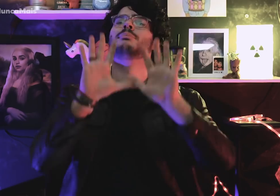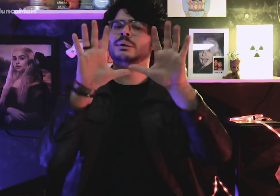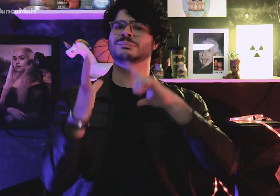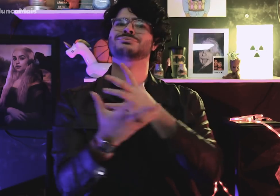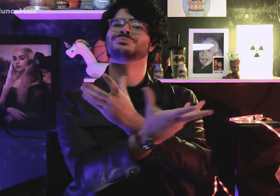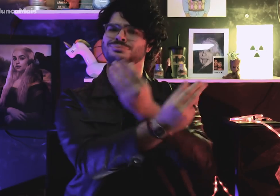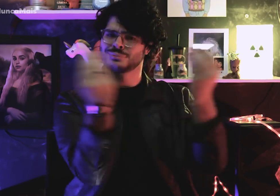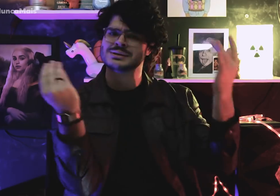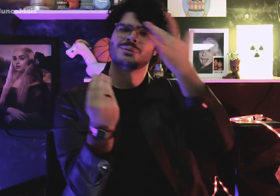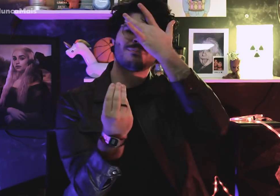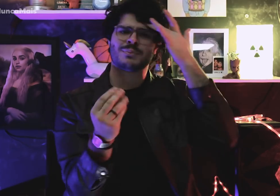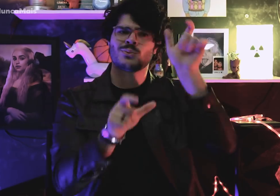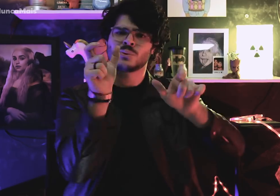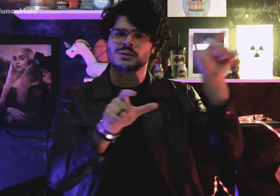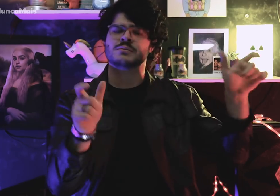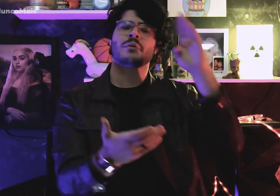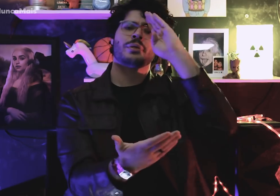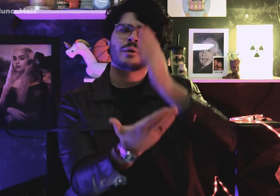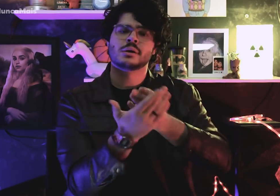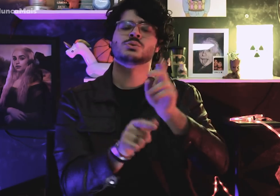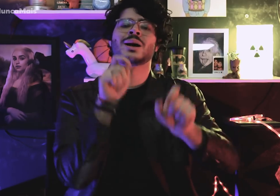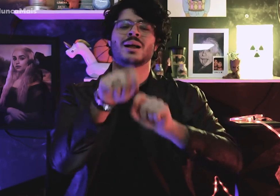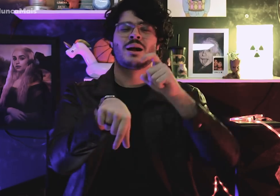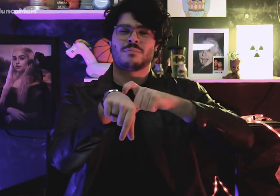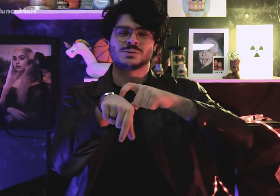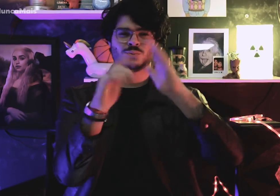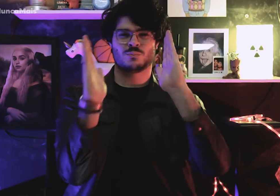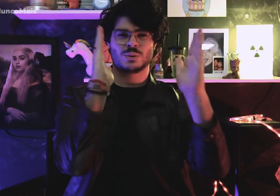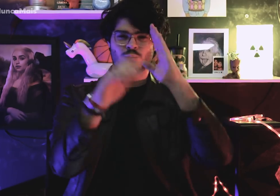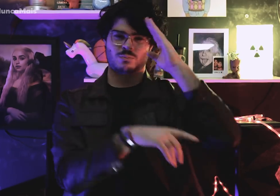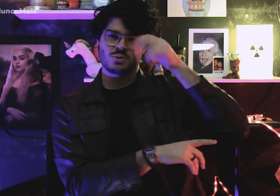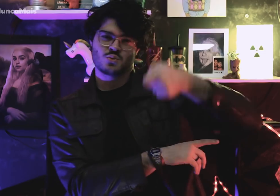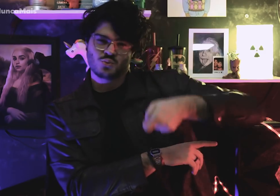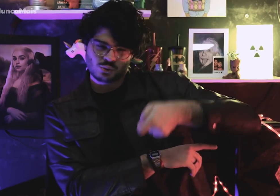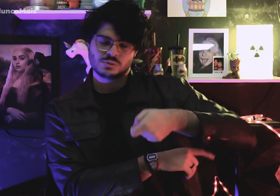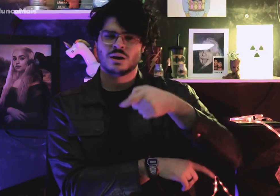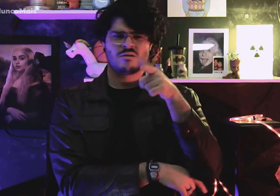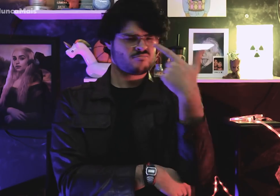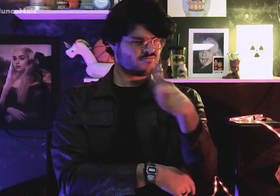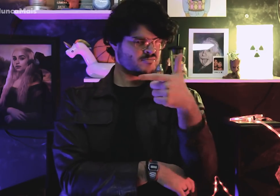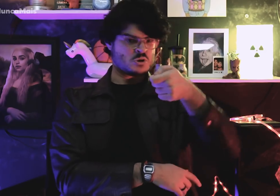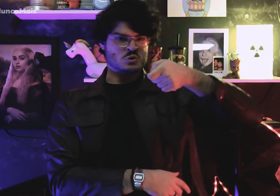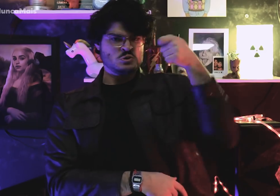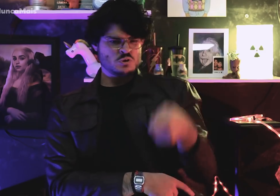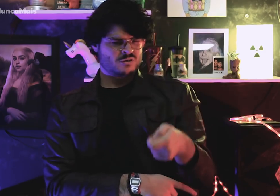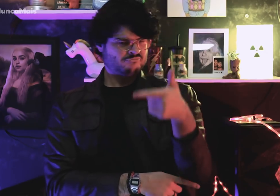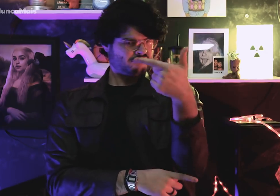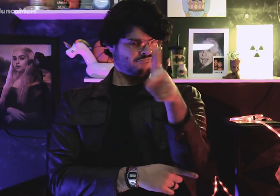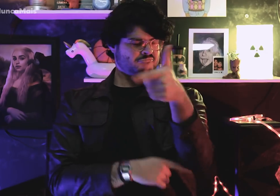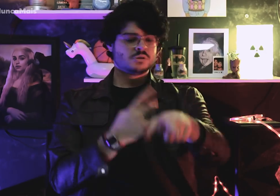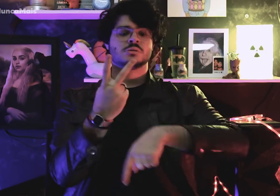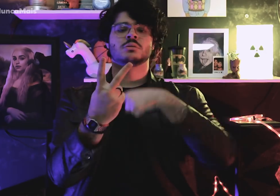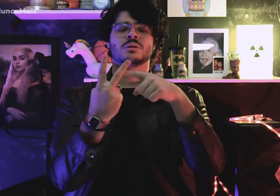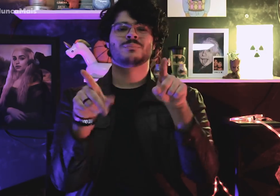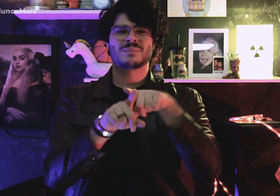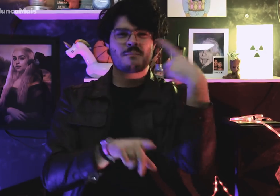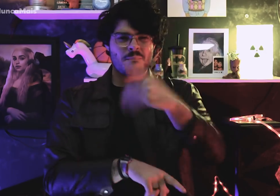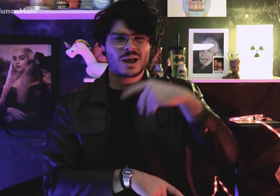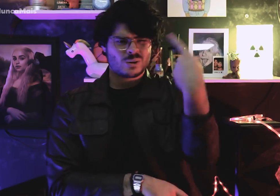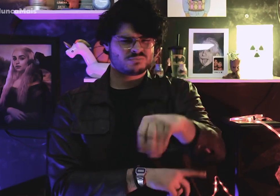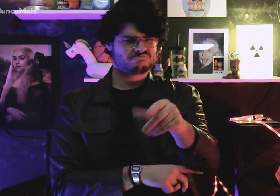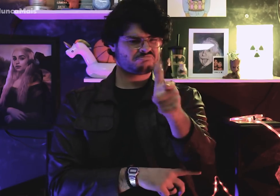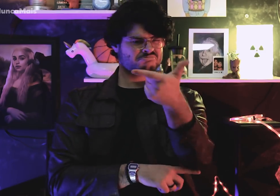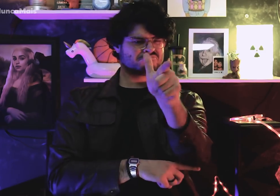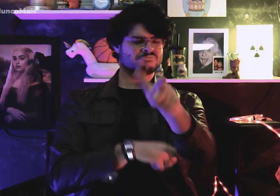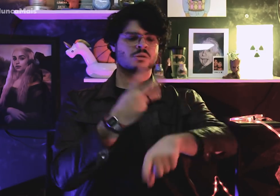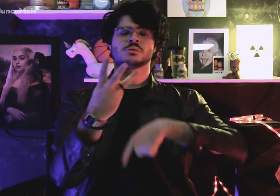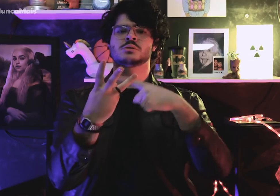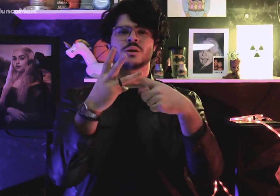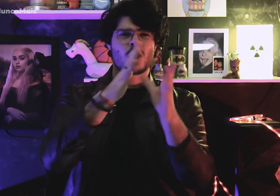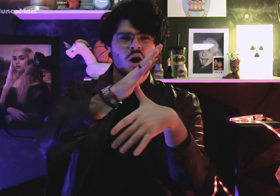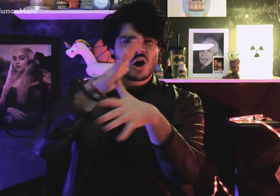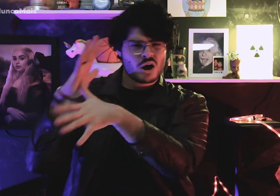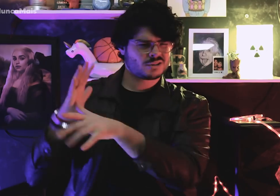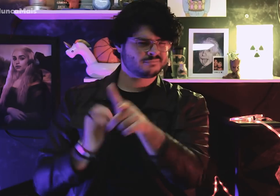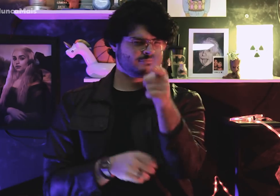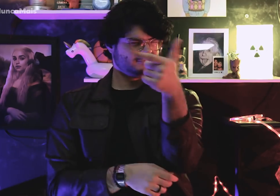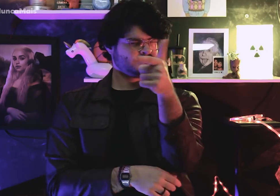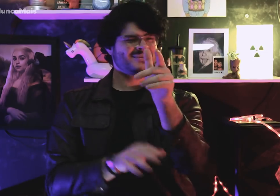Many people believed that there was no dictatorship, torture and corruption during the military dictatorship